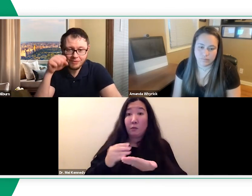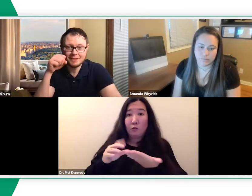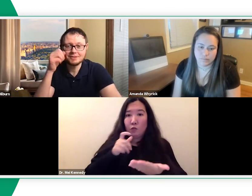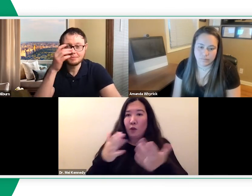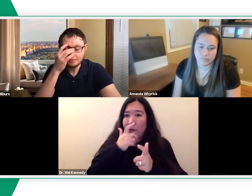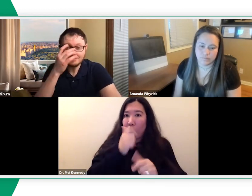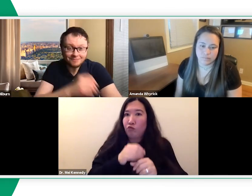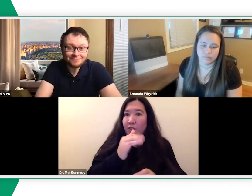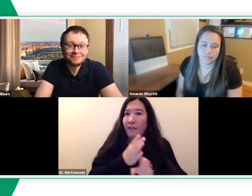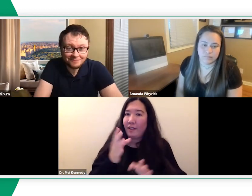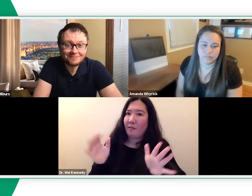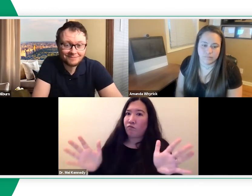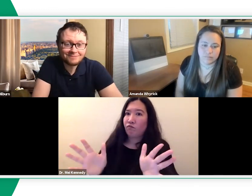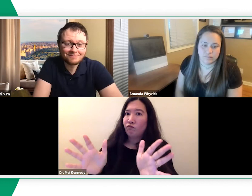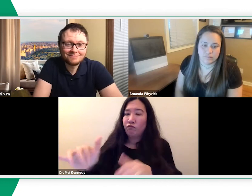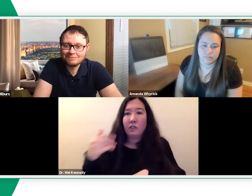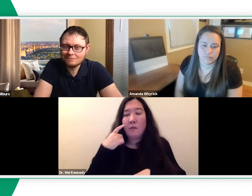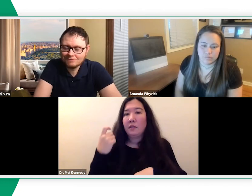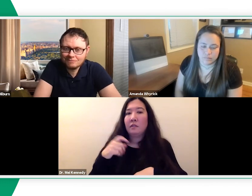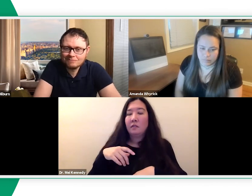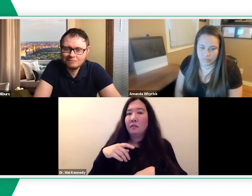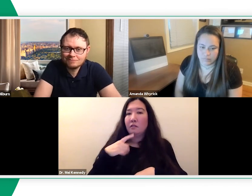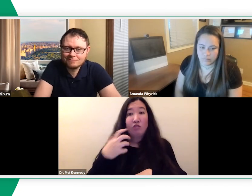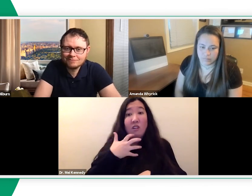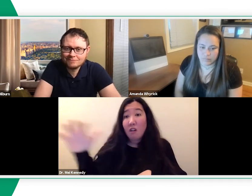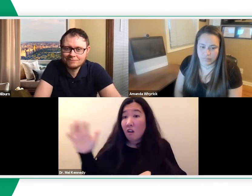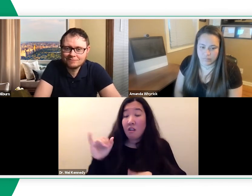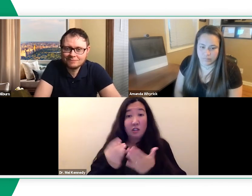So teachers should take the opportunity to study your students, and see who you think